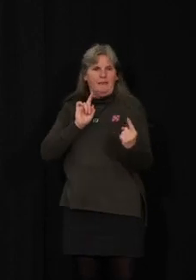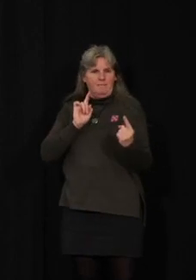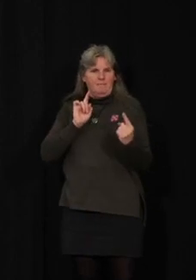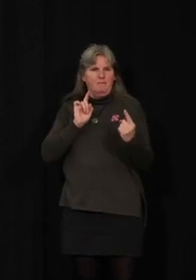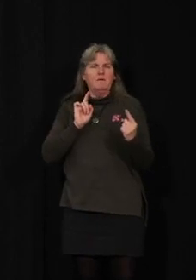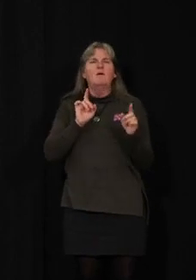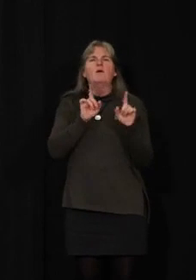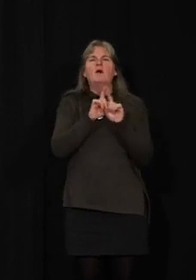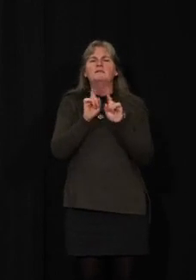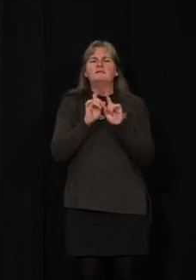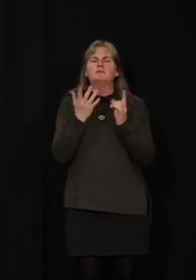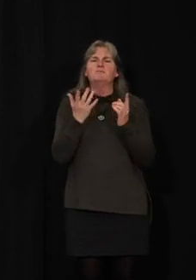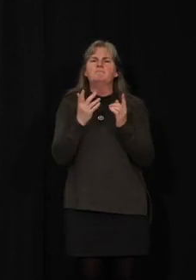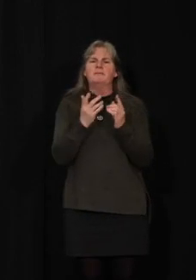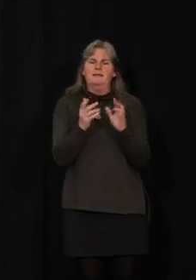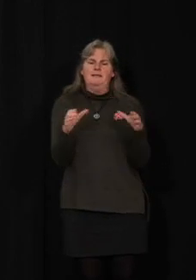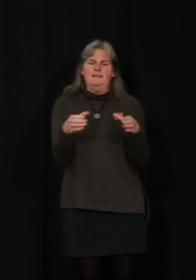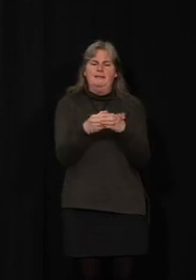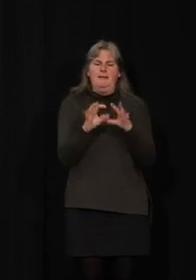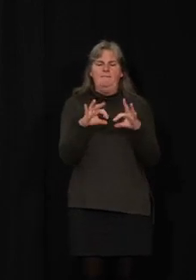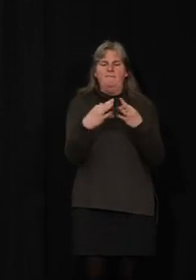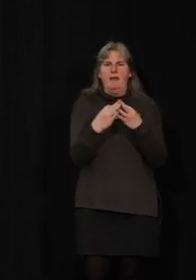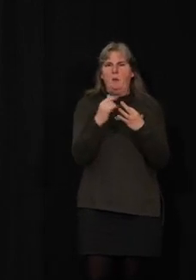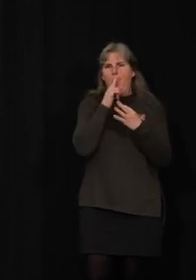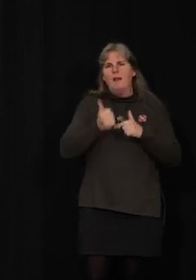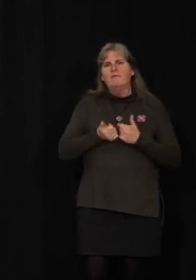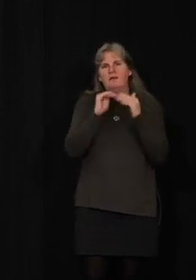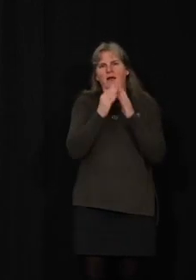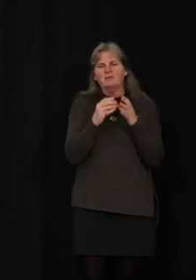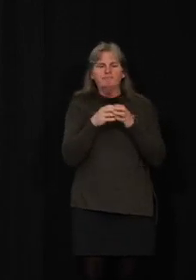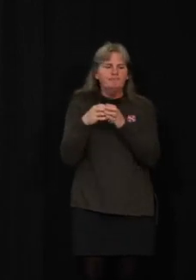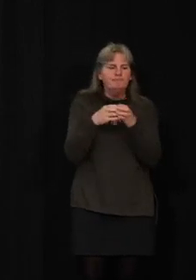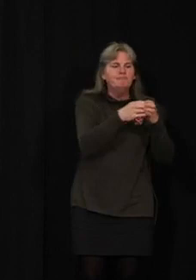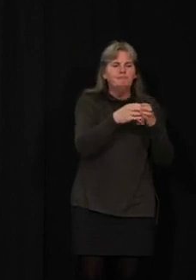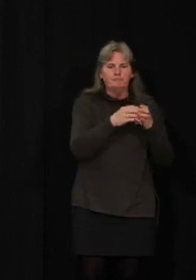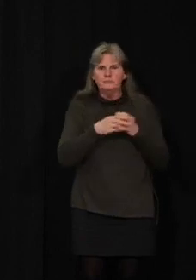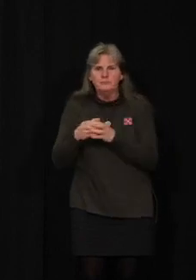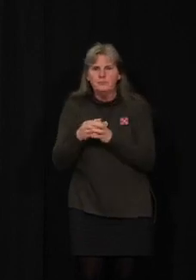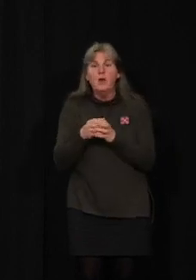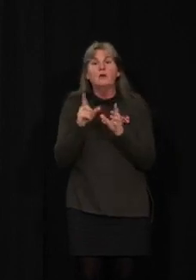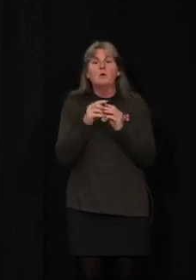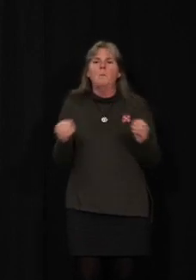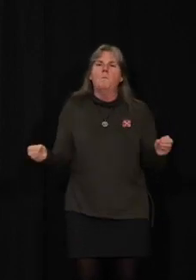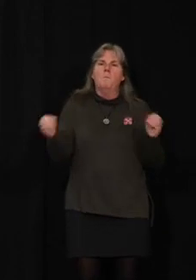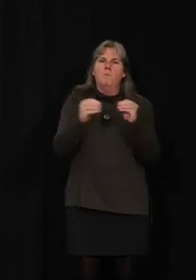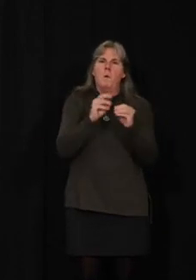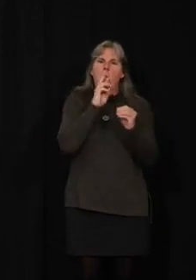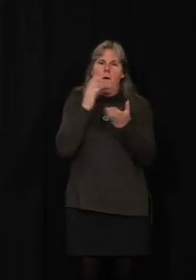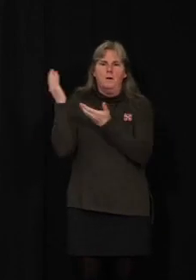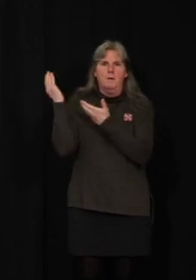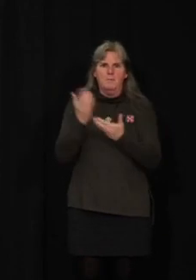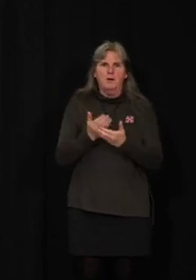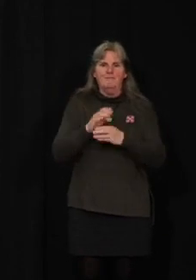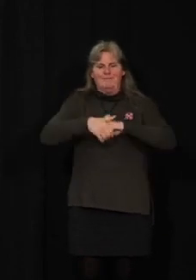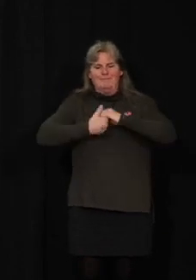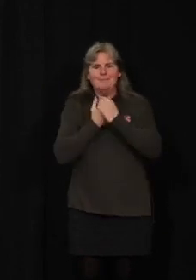family unit or two households, bringing extra water for handwashing, following general rules put in place.